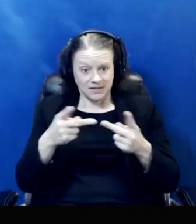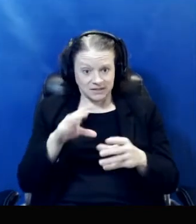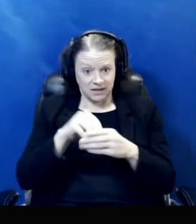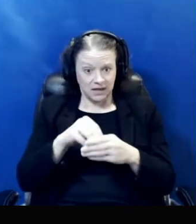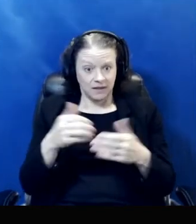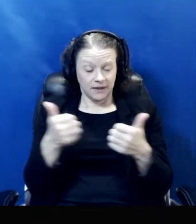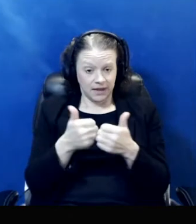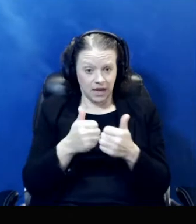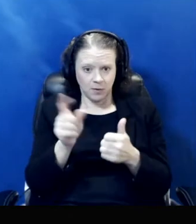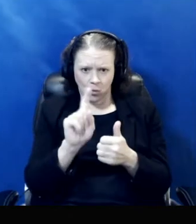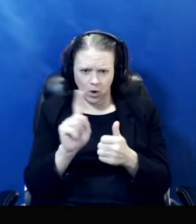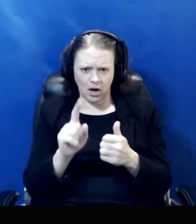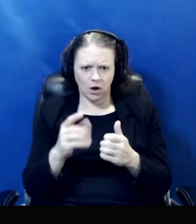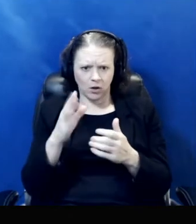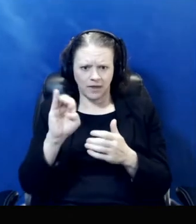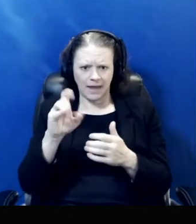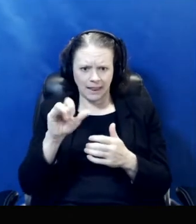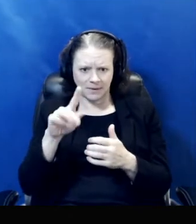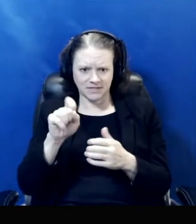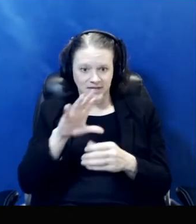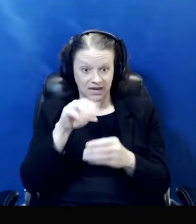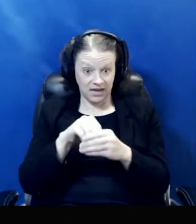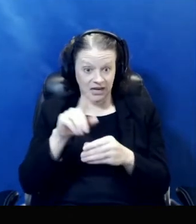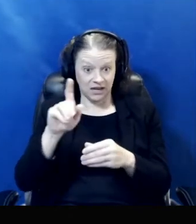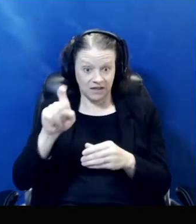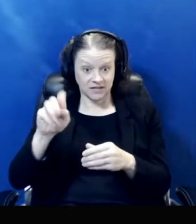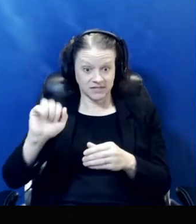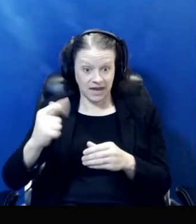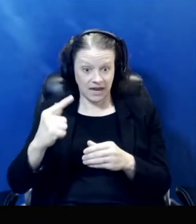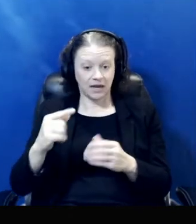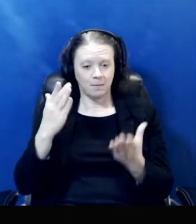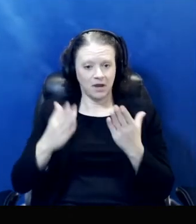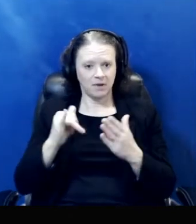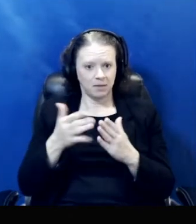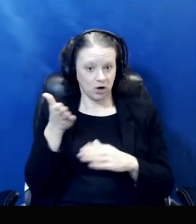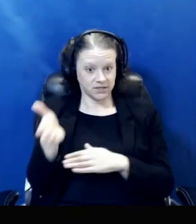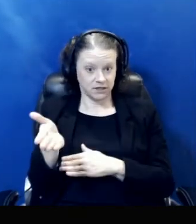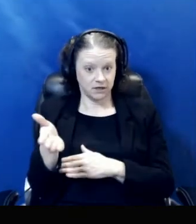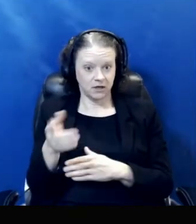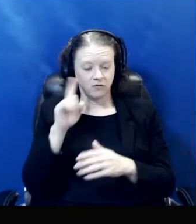For example, this slide shows the key areas to target for XAG 101 text display,